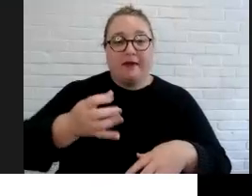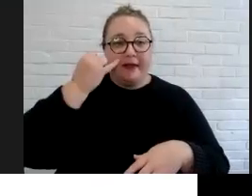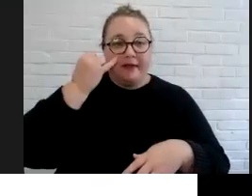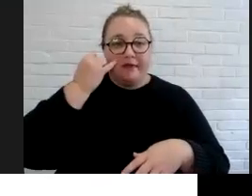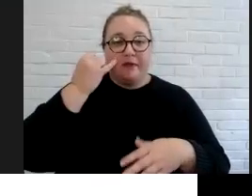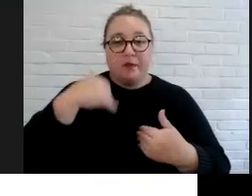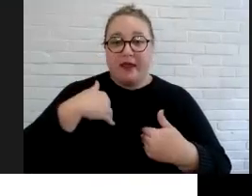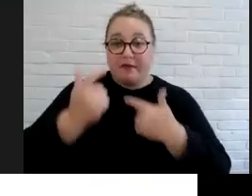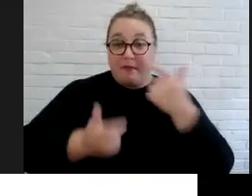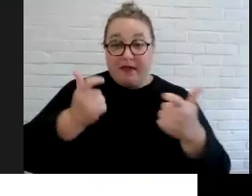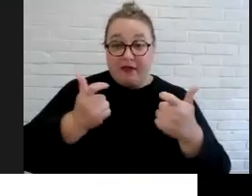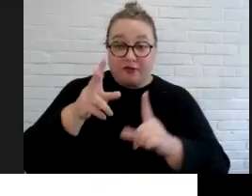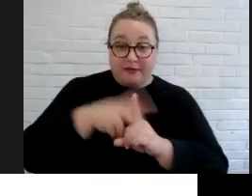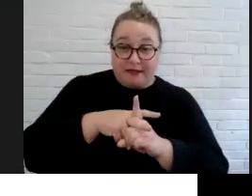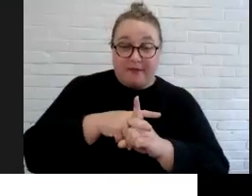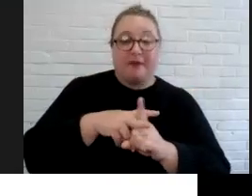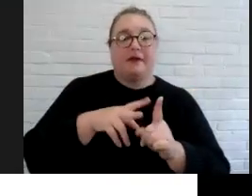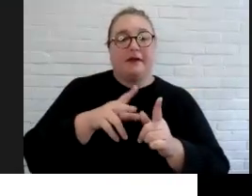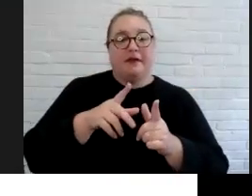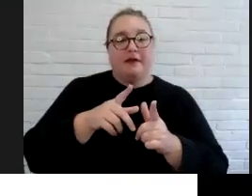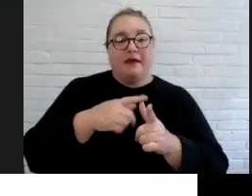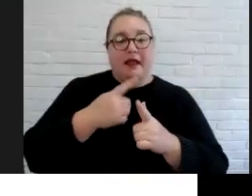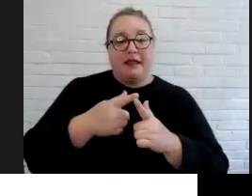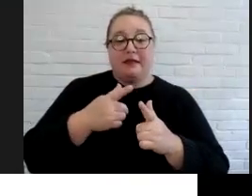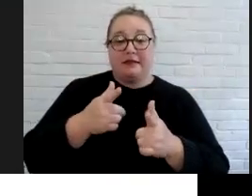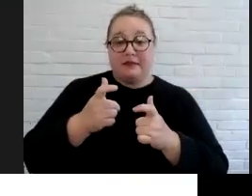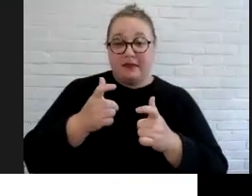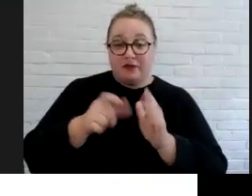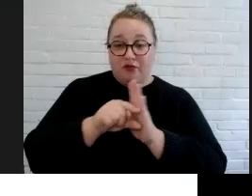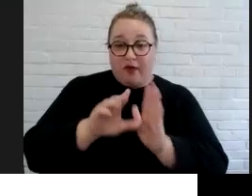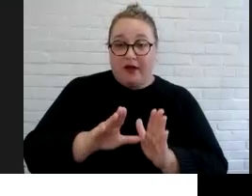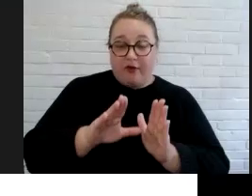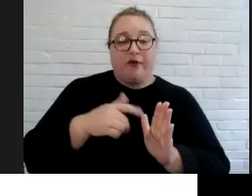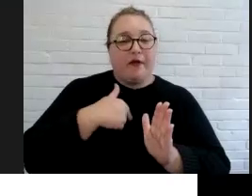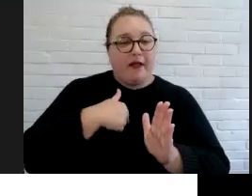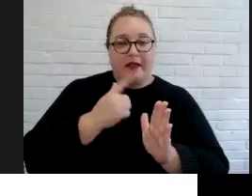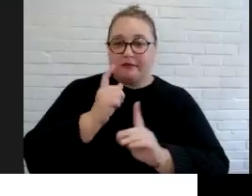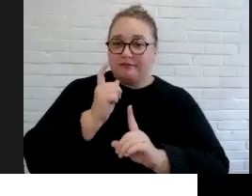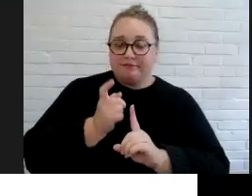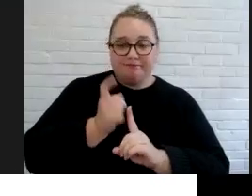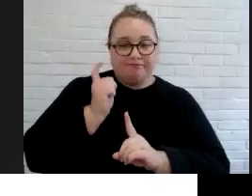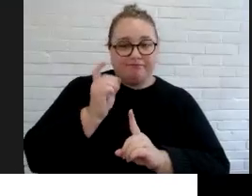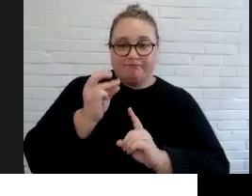personalized feedback in SpeedGrader for them? If that's something that's consistent, then yes, I can also include